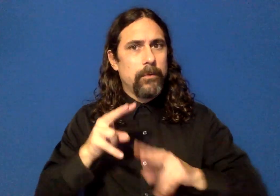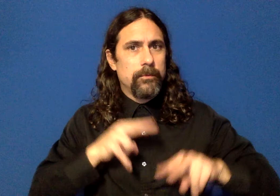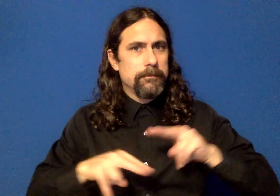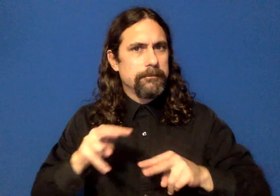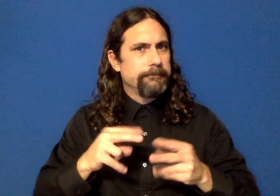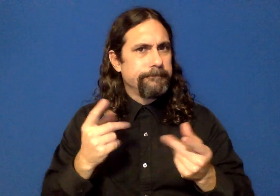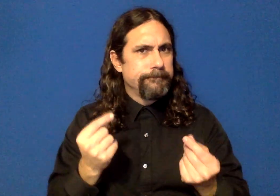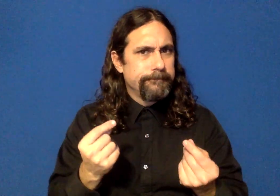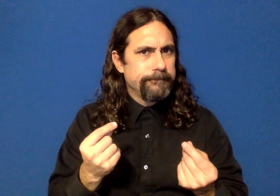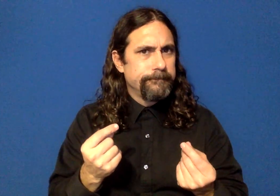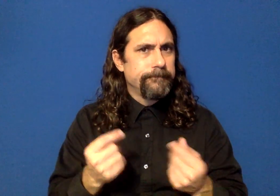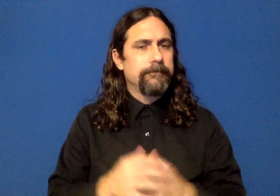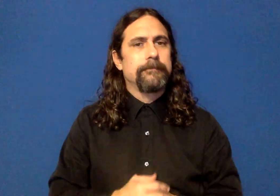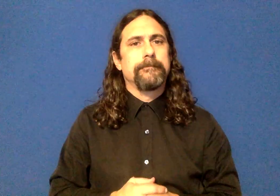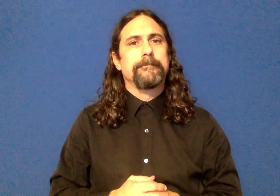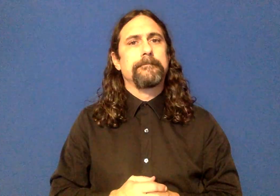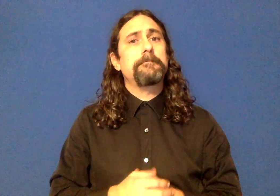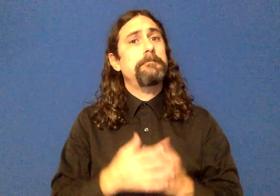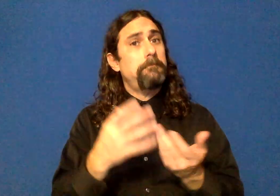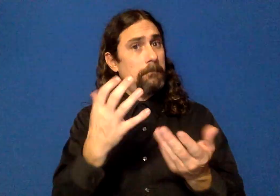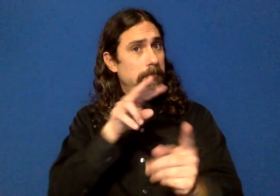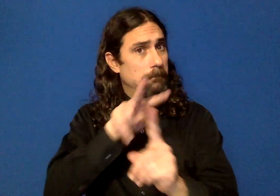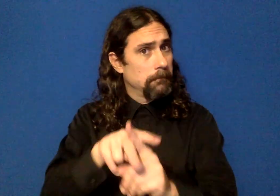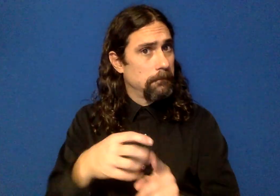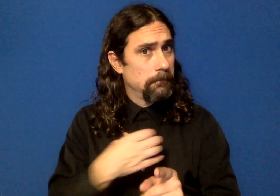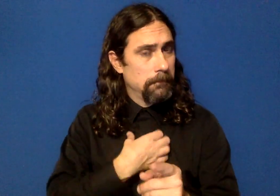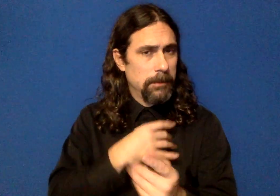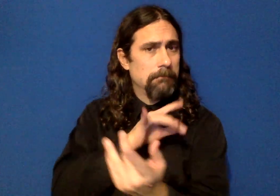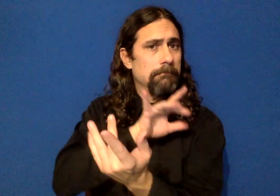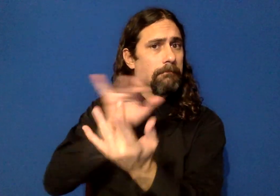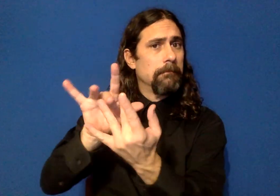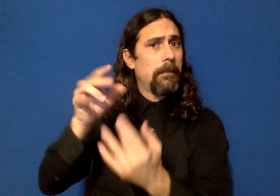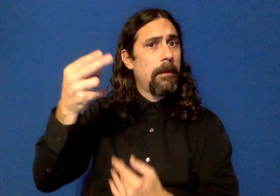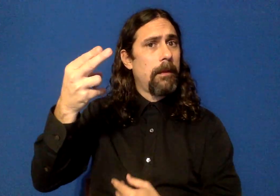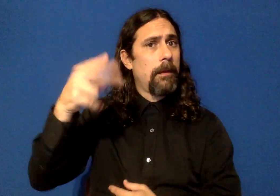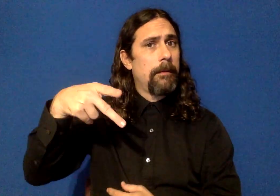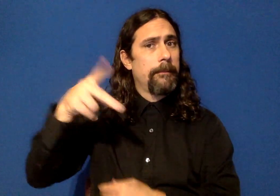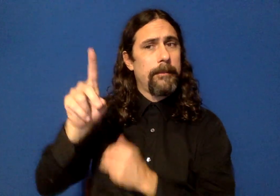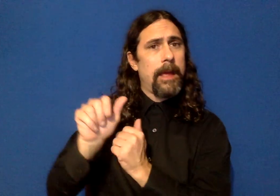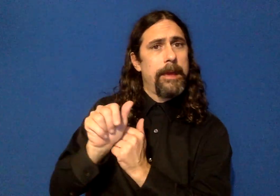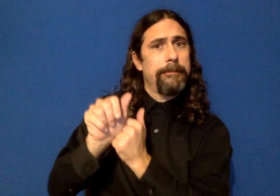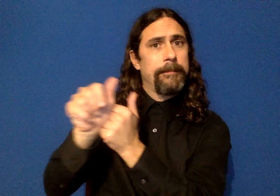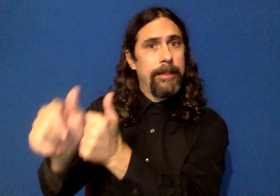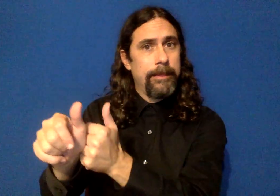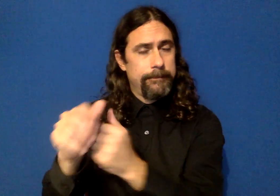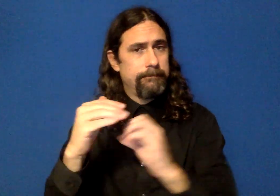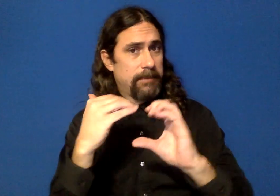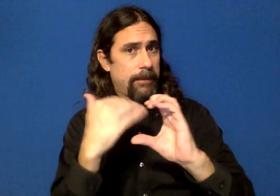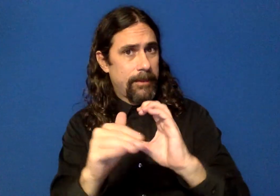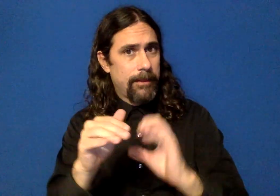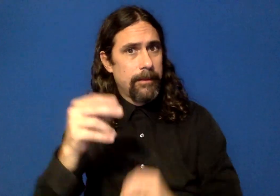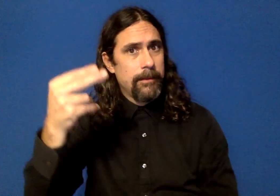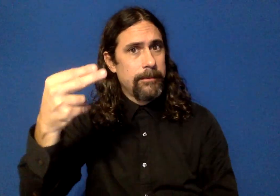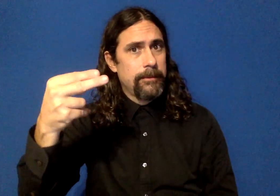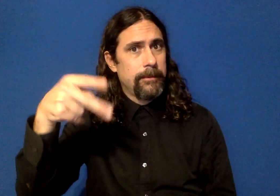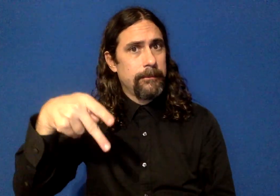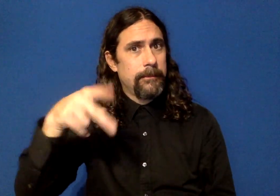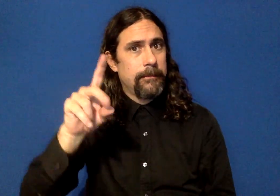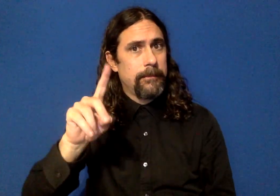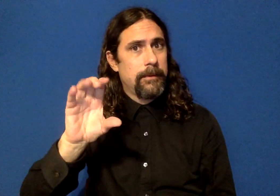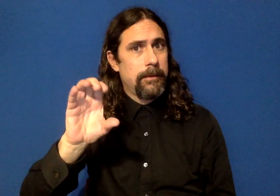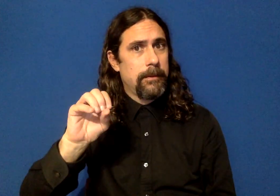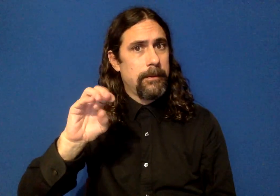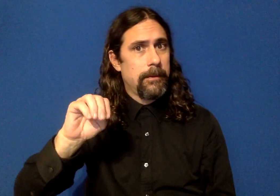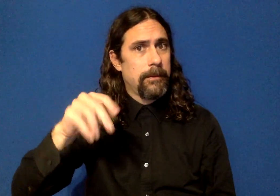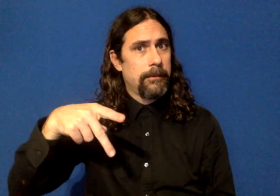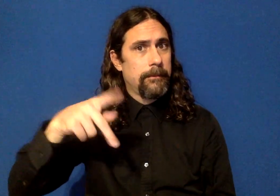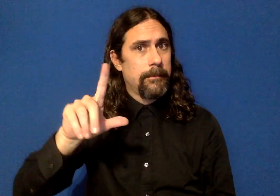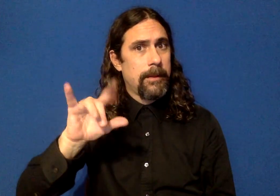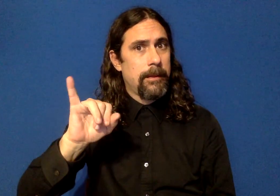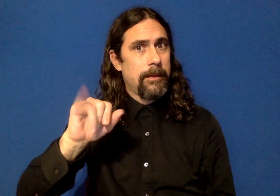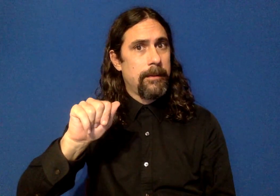Contact HPD compliance at hpdcompliance@hpd.nyc.gov